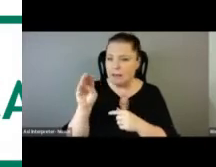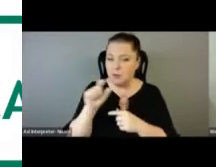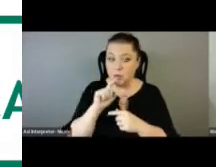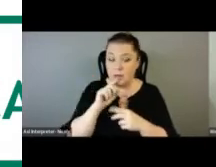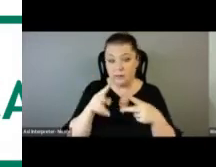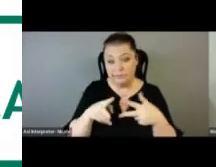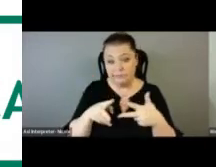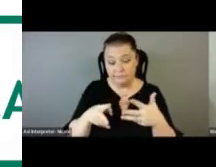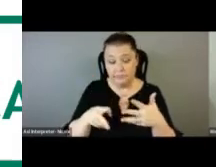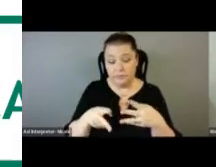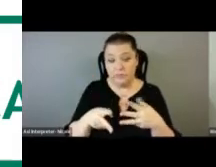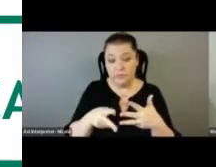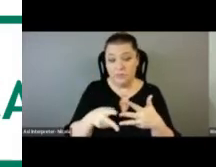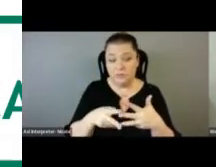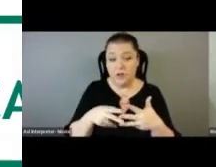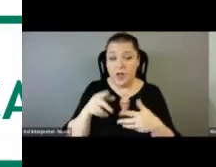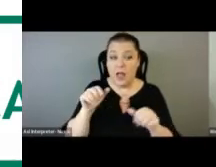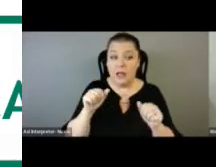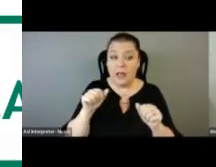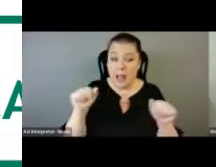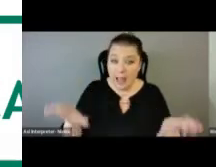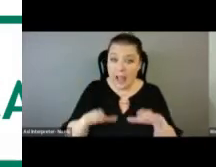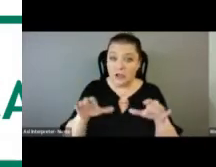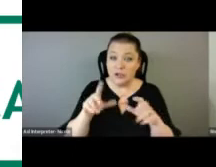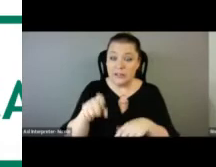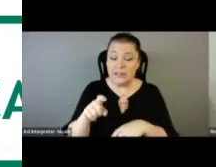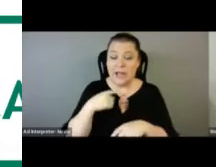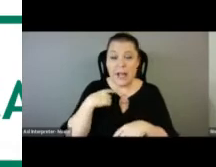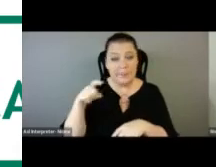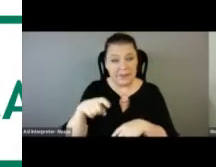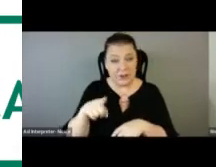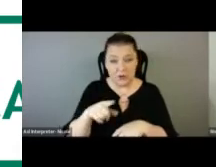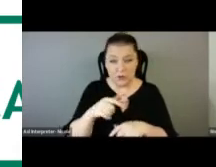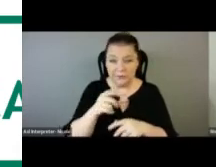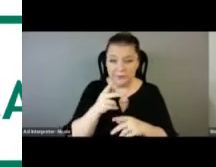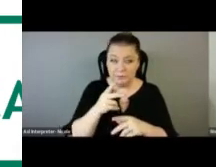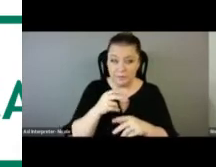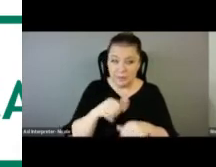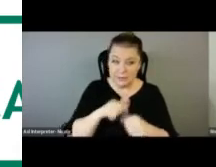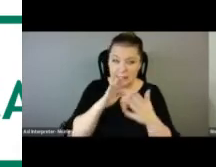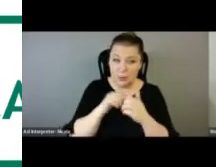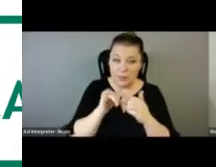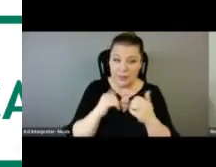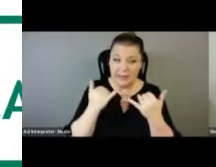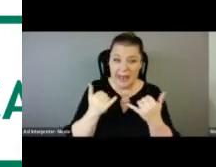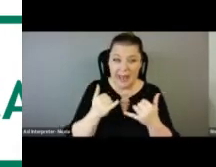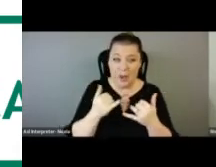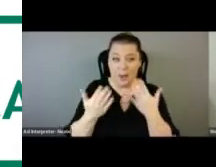the actionable needs, either I need to deal with it a mmediately. Three, there's something dangerous about it, or